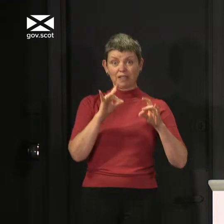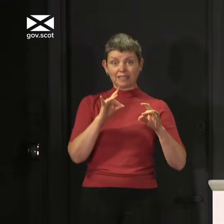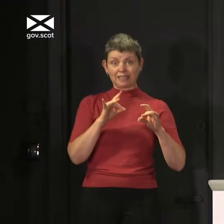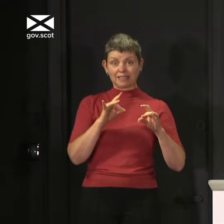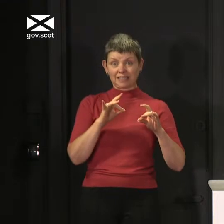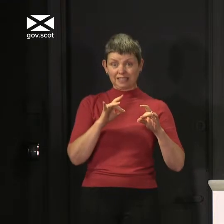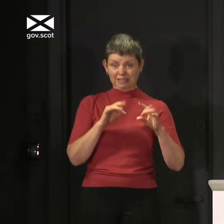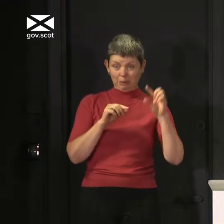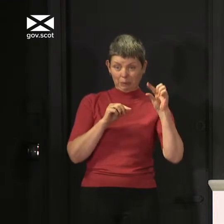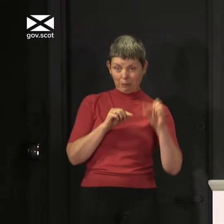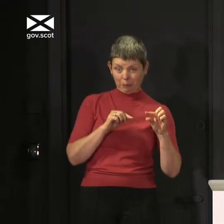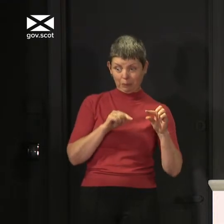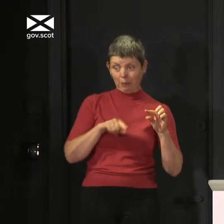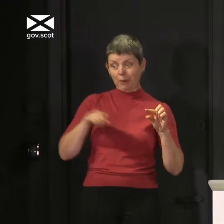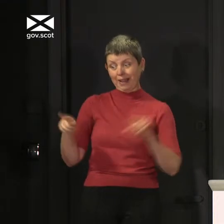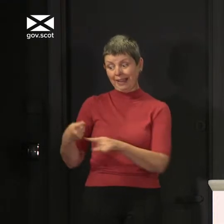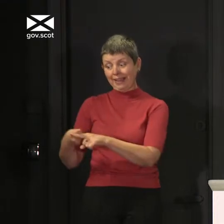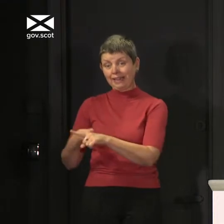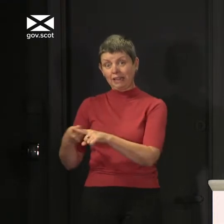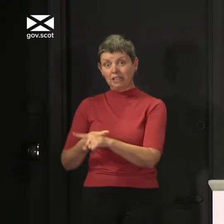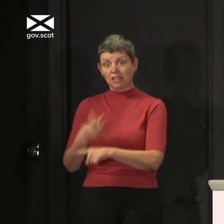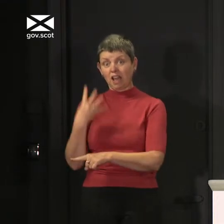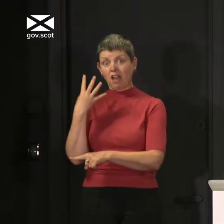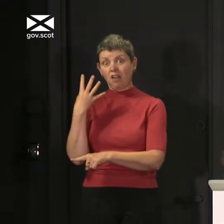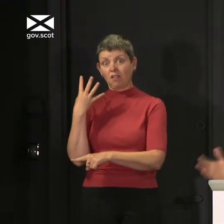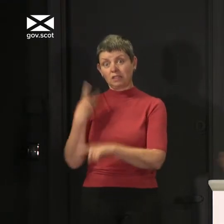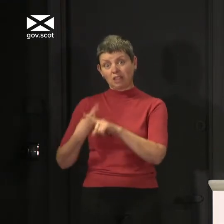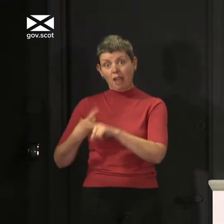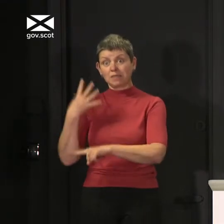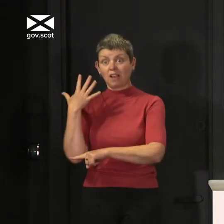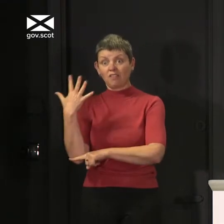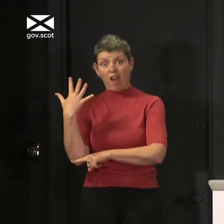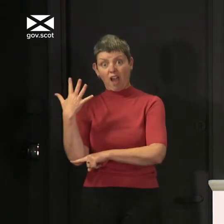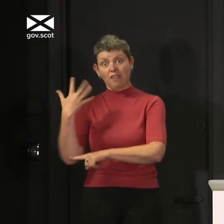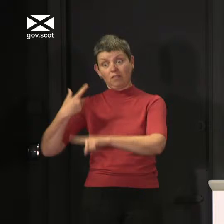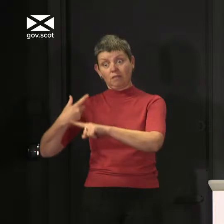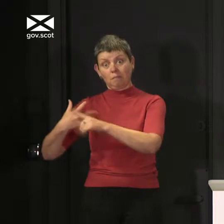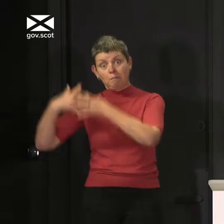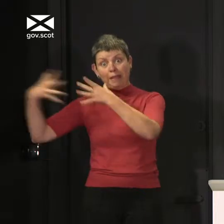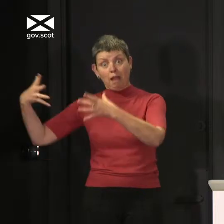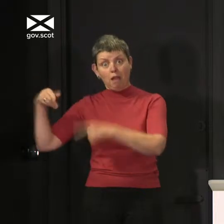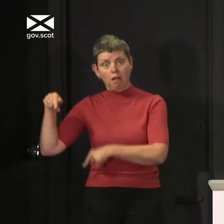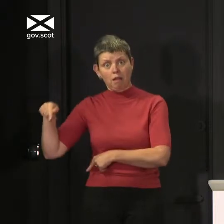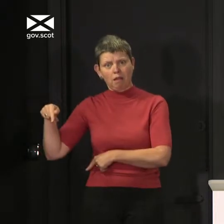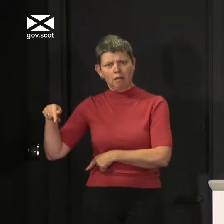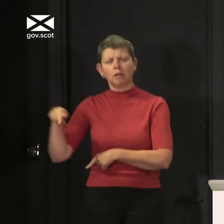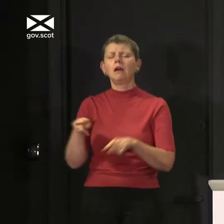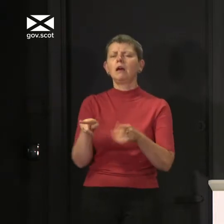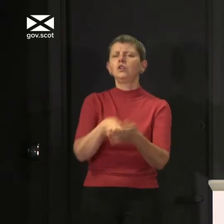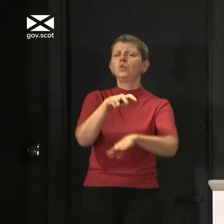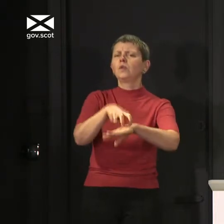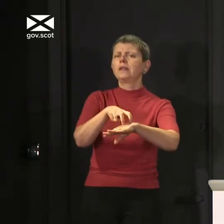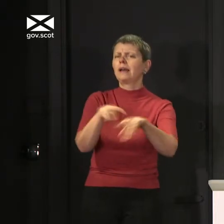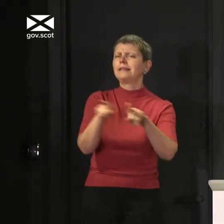times lower than it is in England. Northern Ireland actually faces a similar issue. So